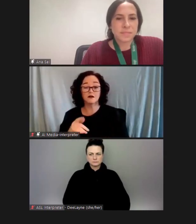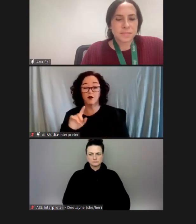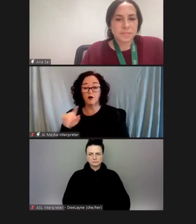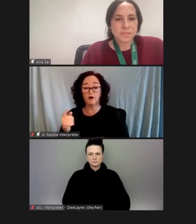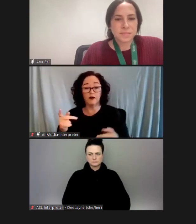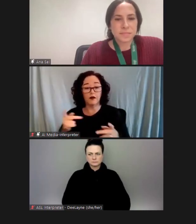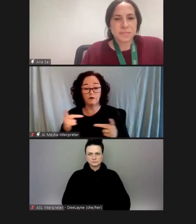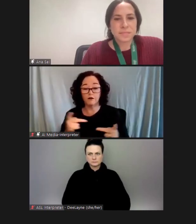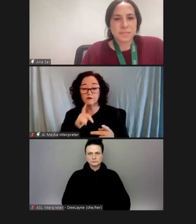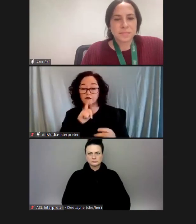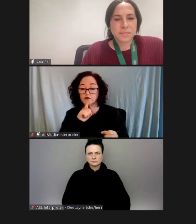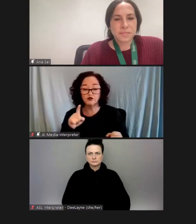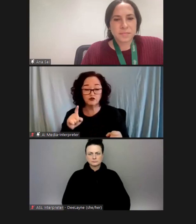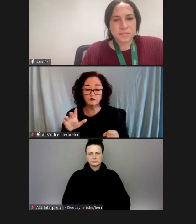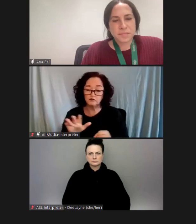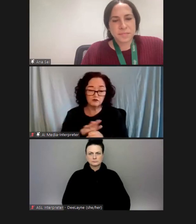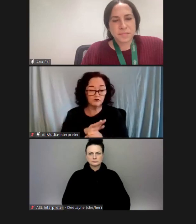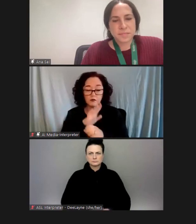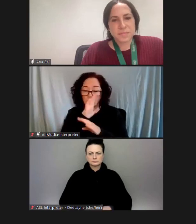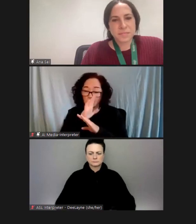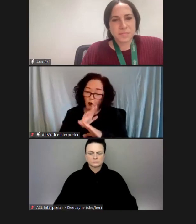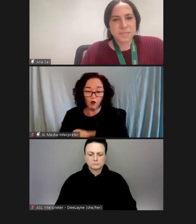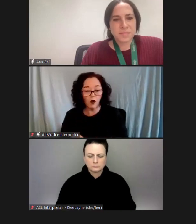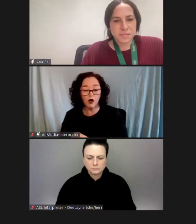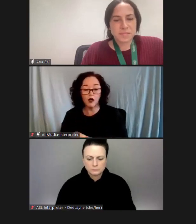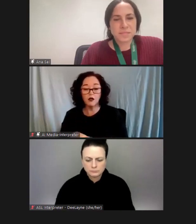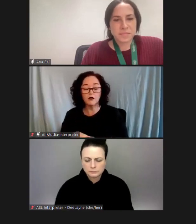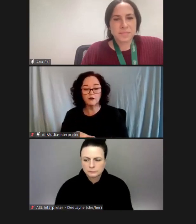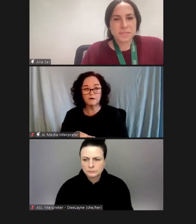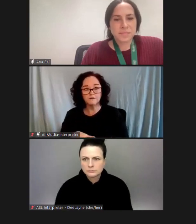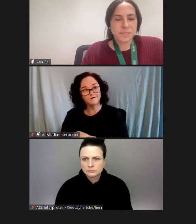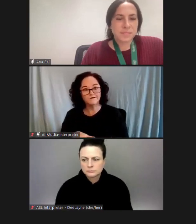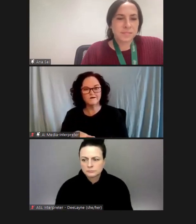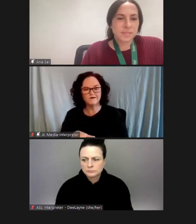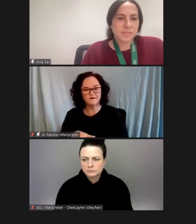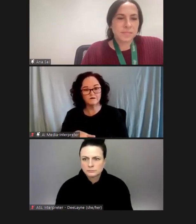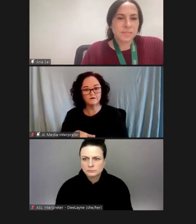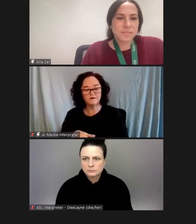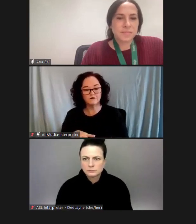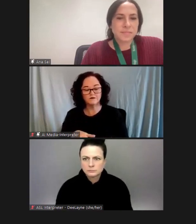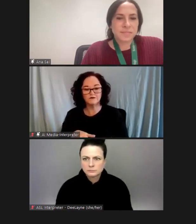not the only place but one of the only